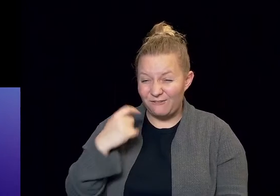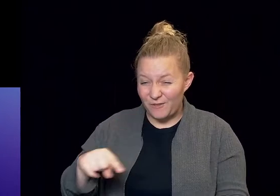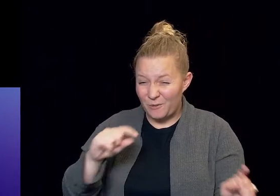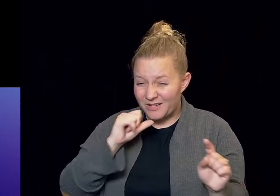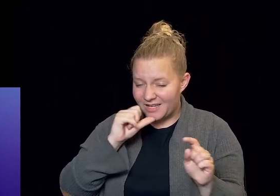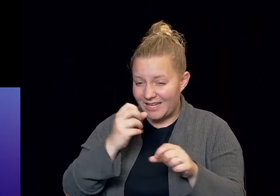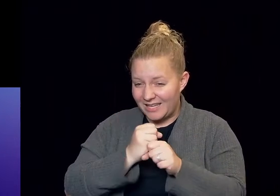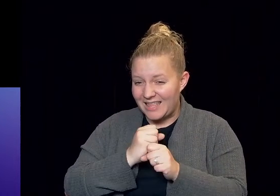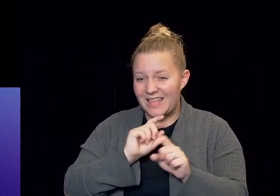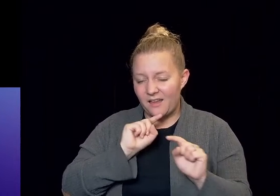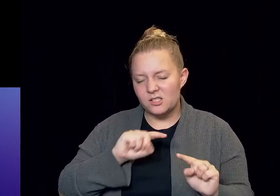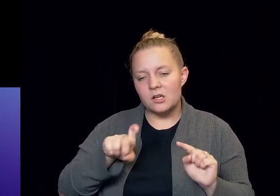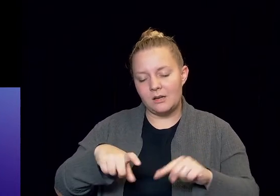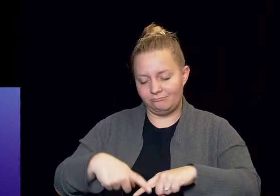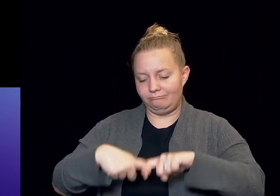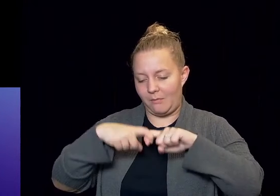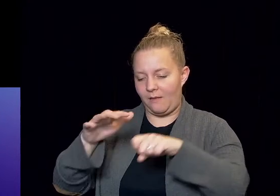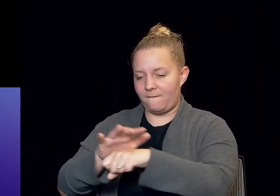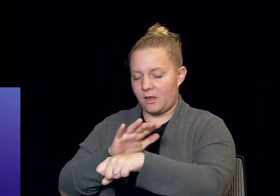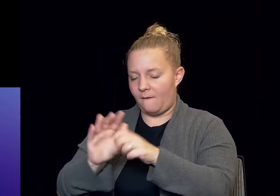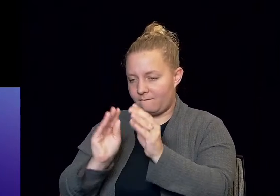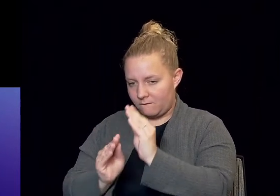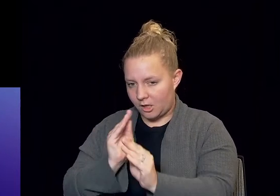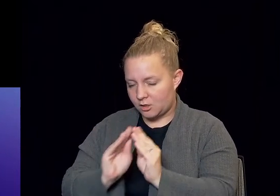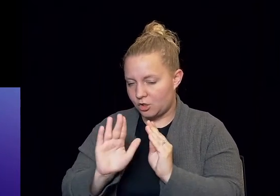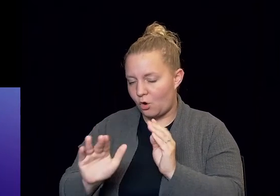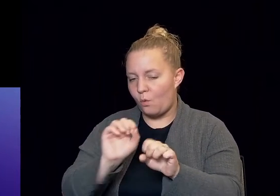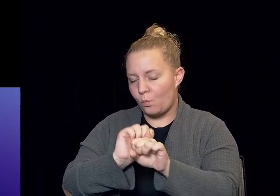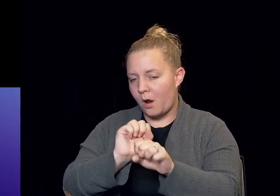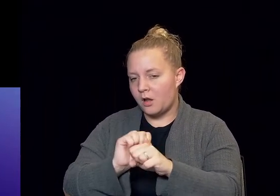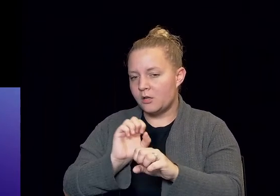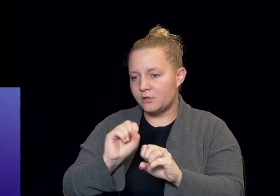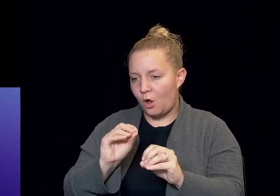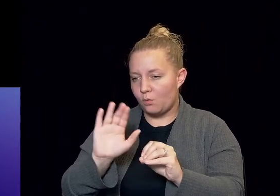need to pause the video and you need to fix your work so that your work matches up with mine.